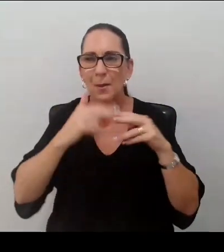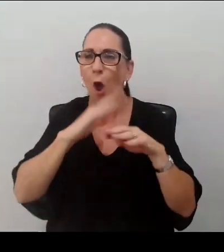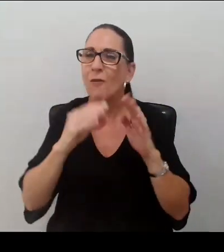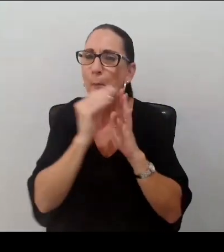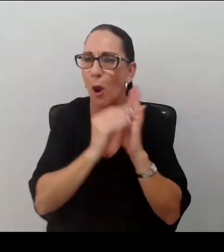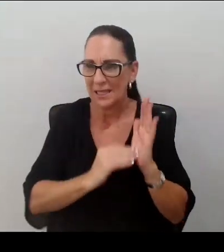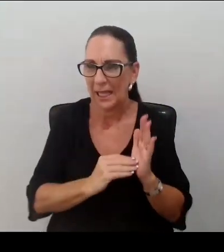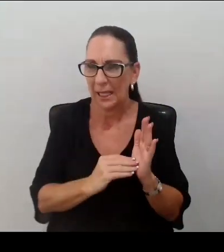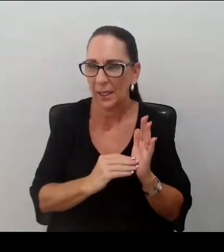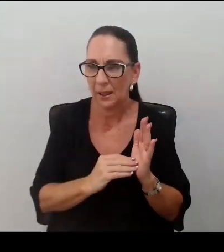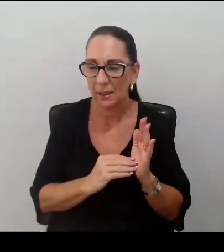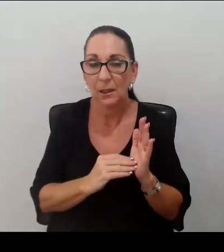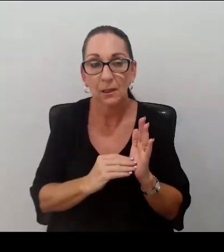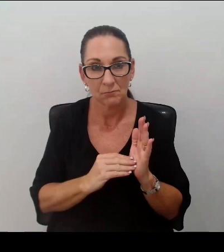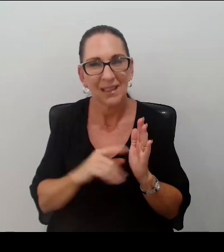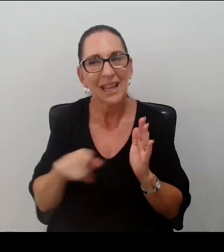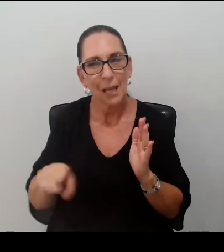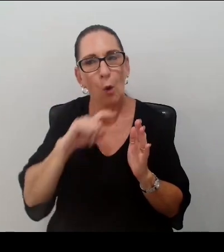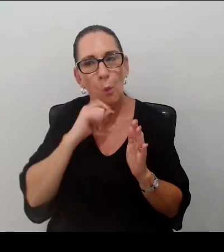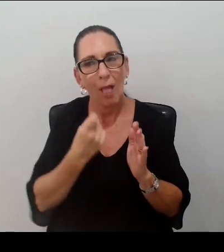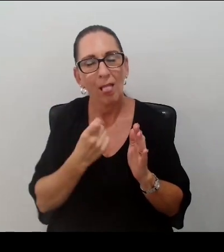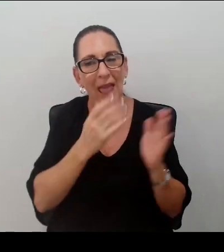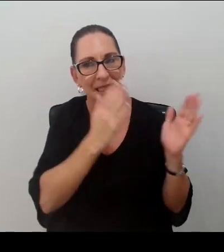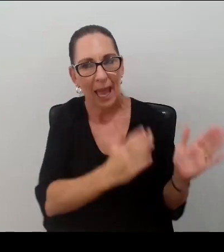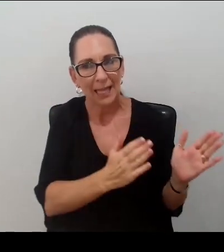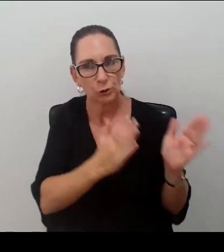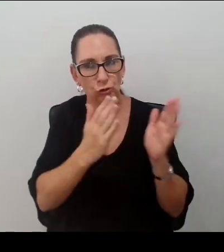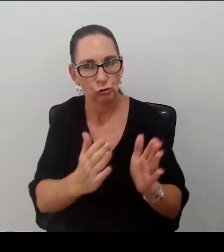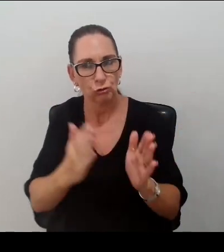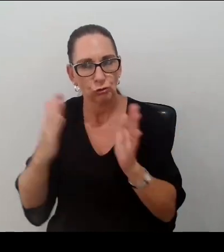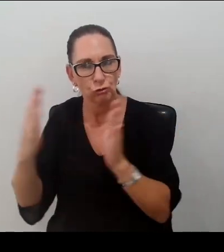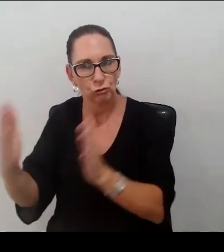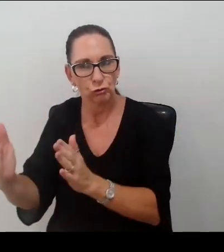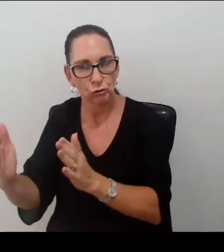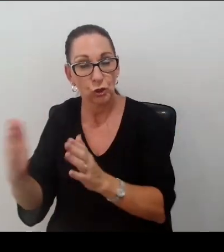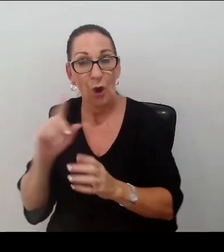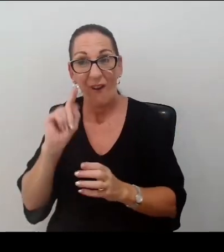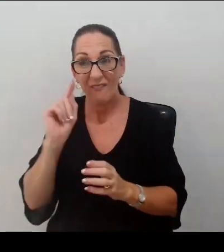This work will be staged, and the first stage is focusing on defining the scope of data on